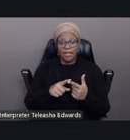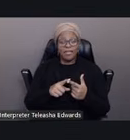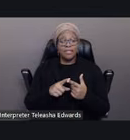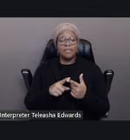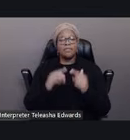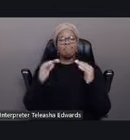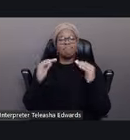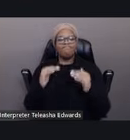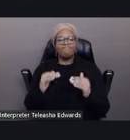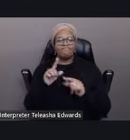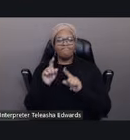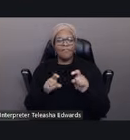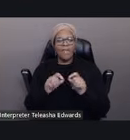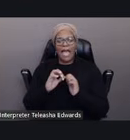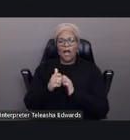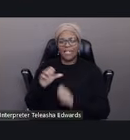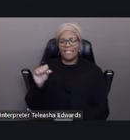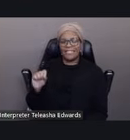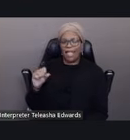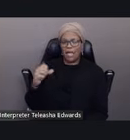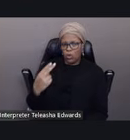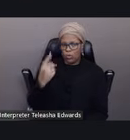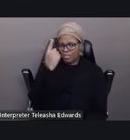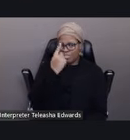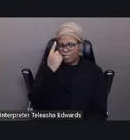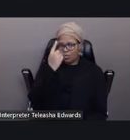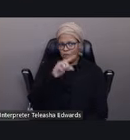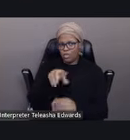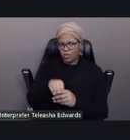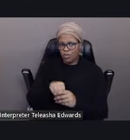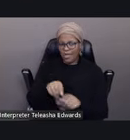how can stakeholders be considered to be included as a member of the hub's governance